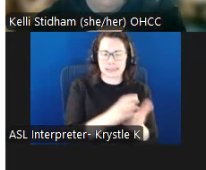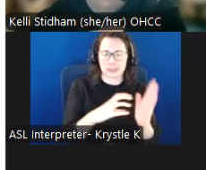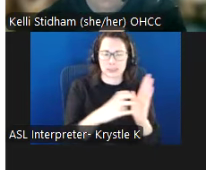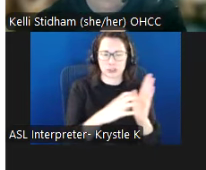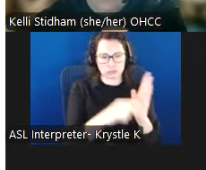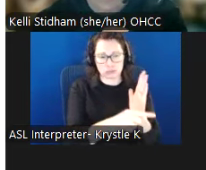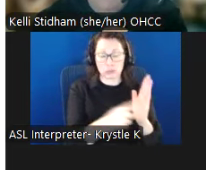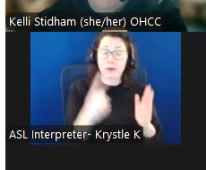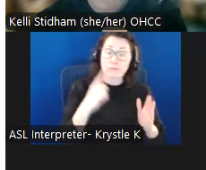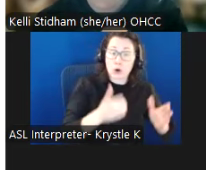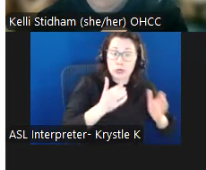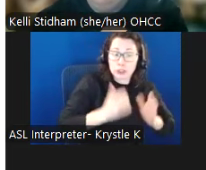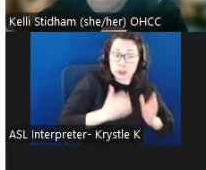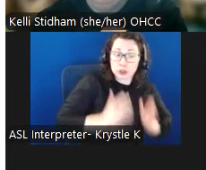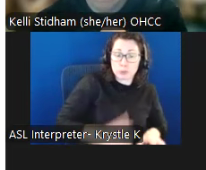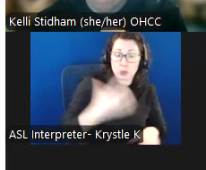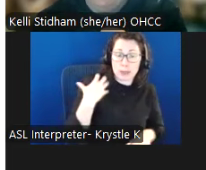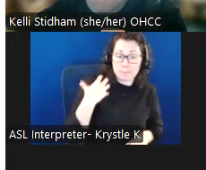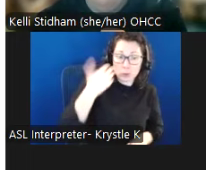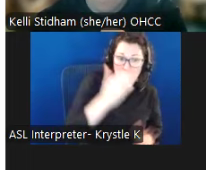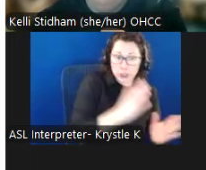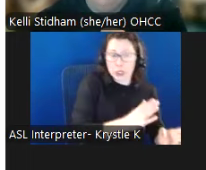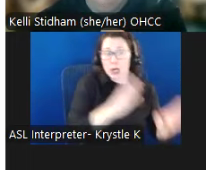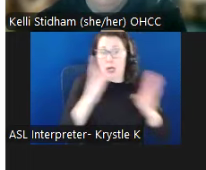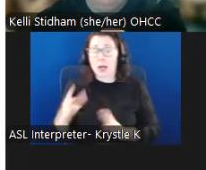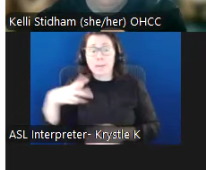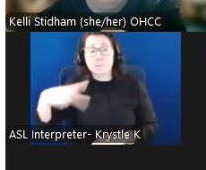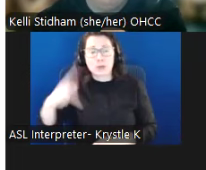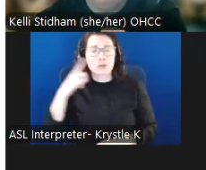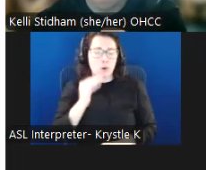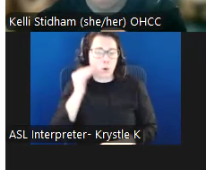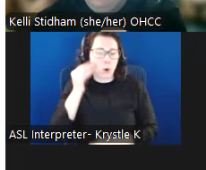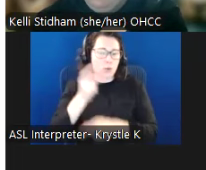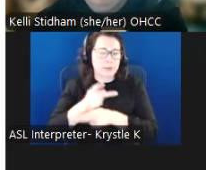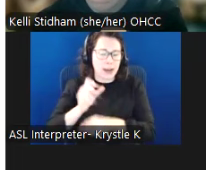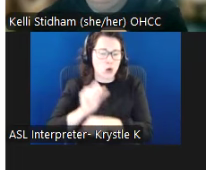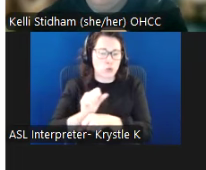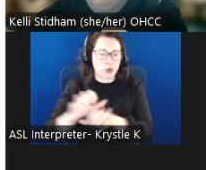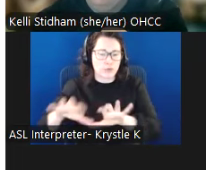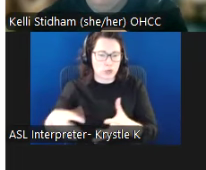consumer employer and then we also have